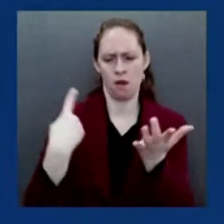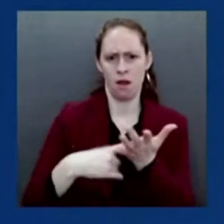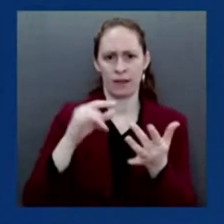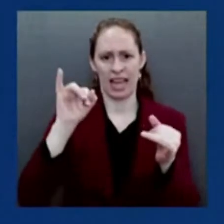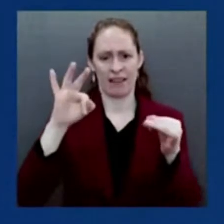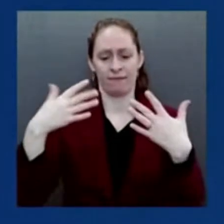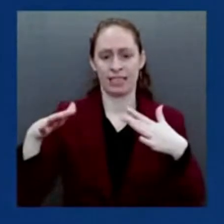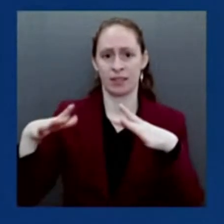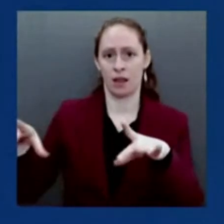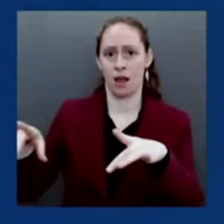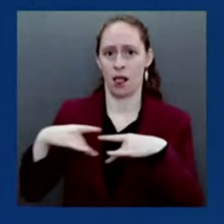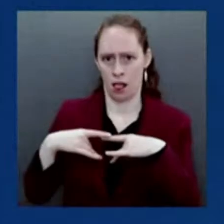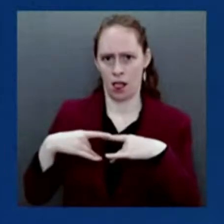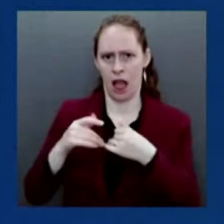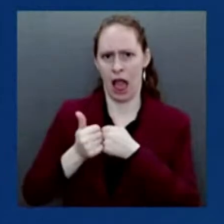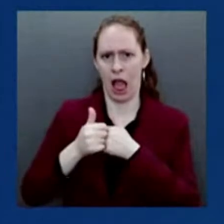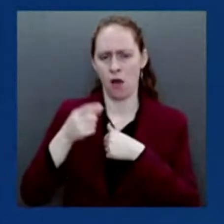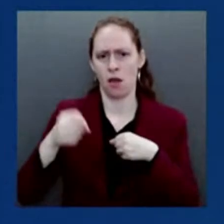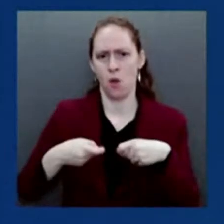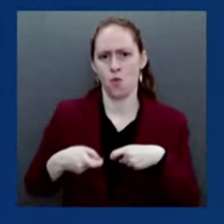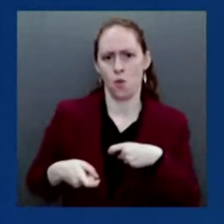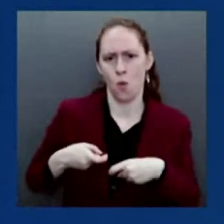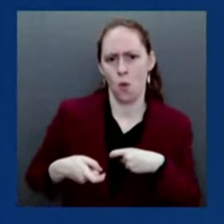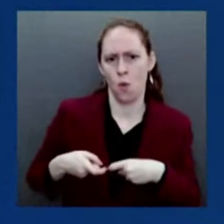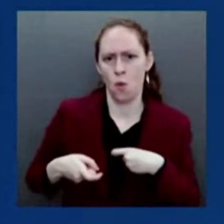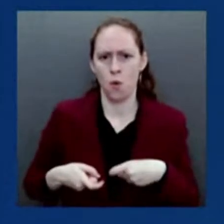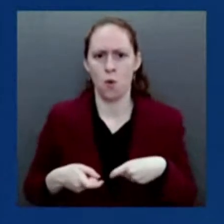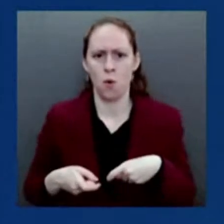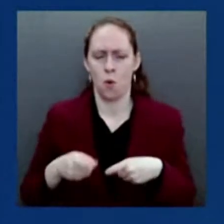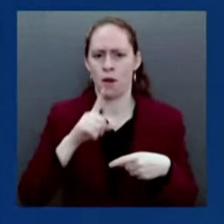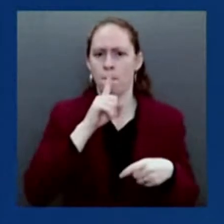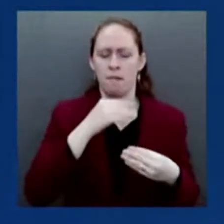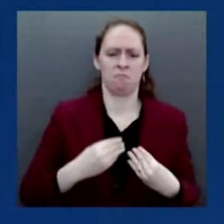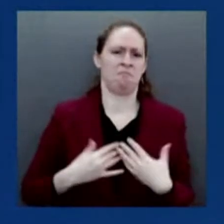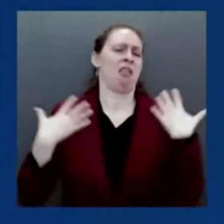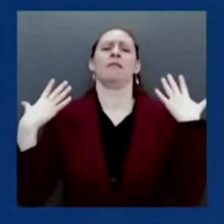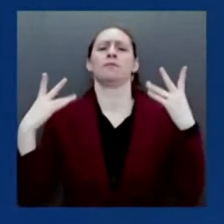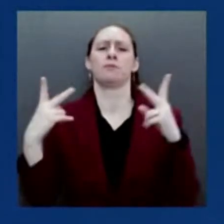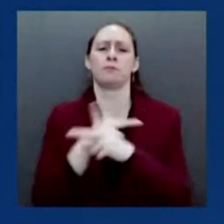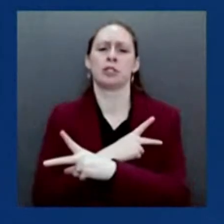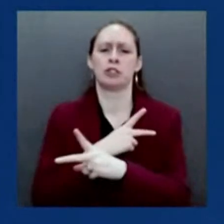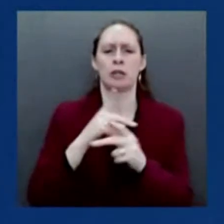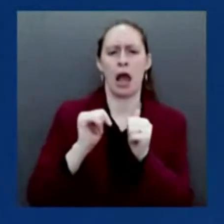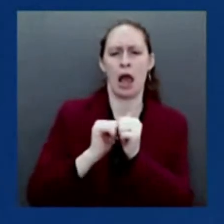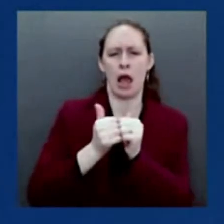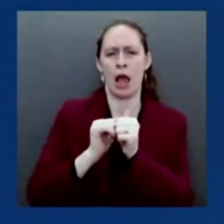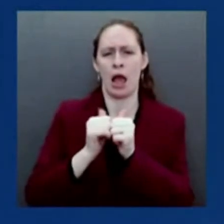IMMUNE RESPONSE AND THE INFLAMMATORY RESPONSE WITH LATE